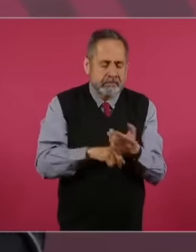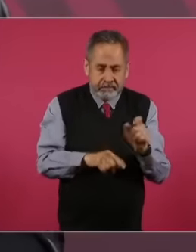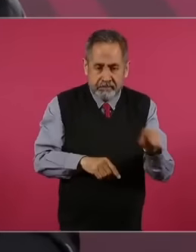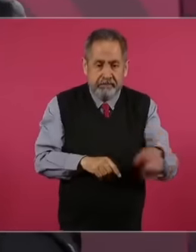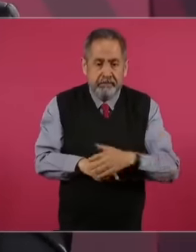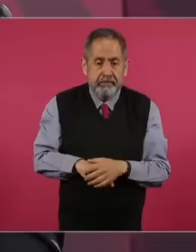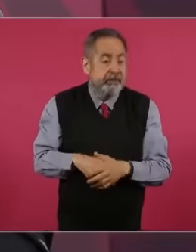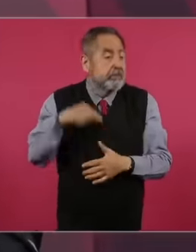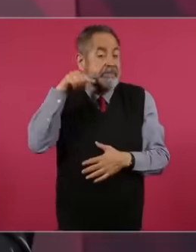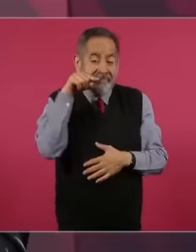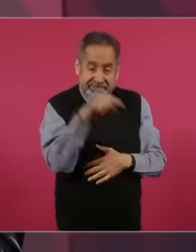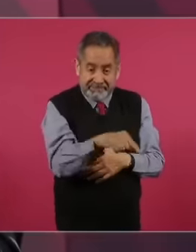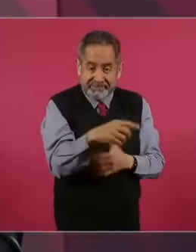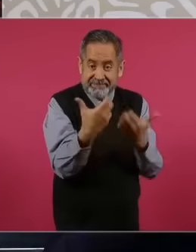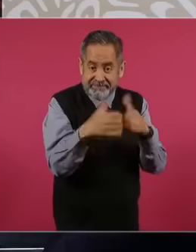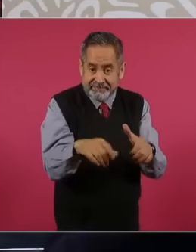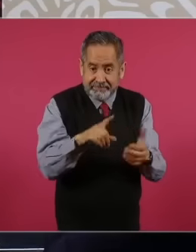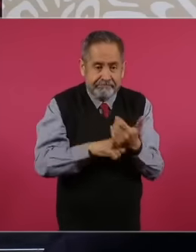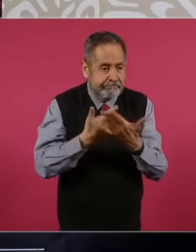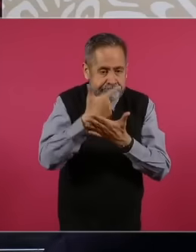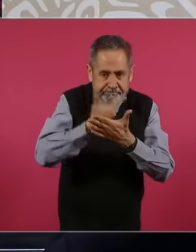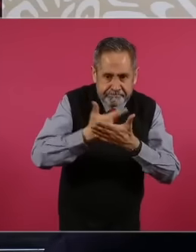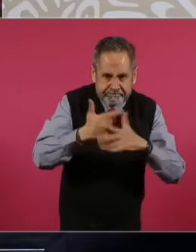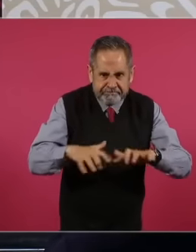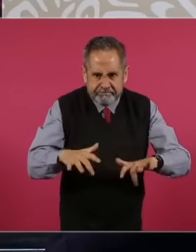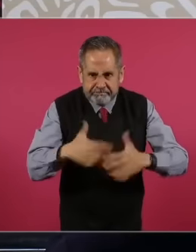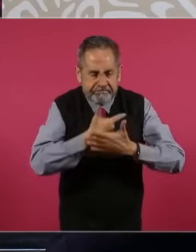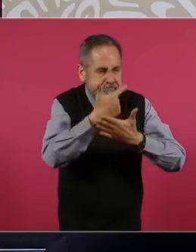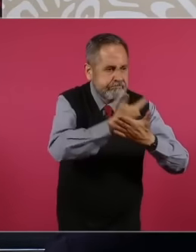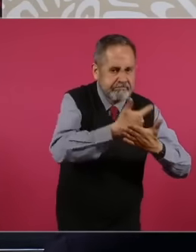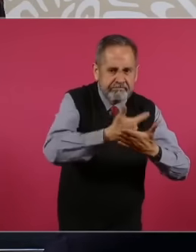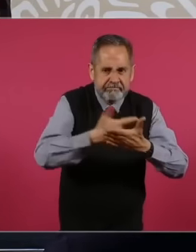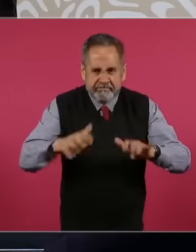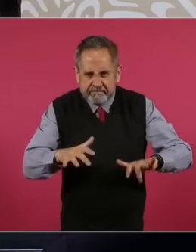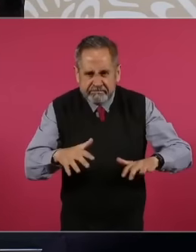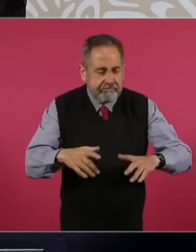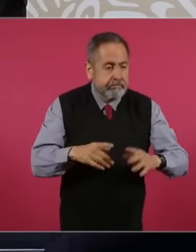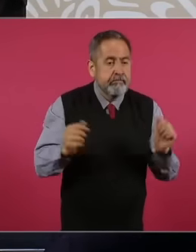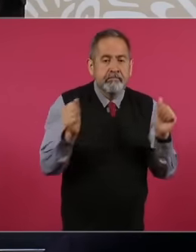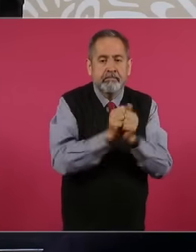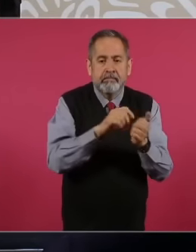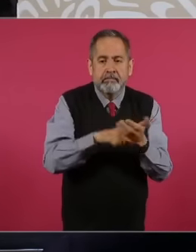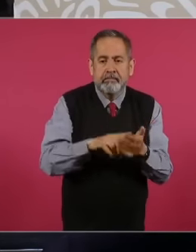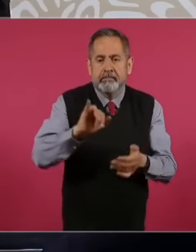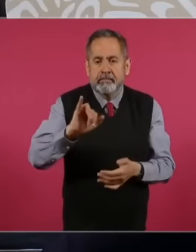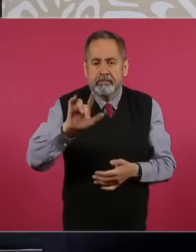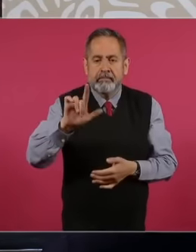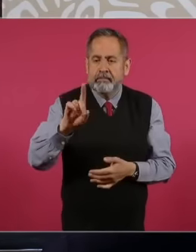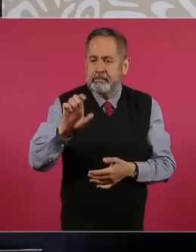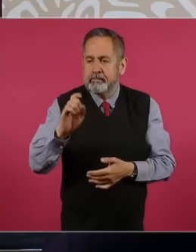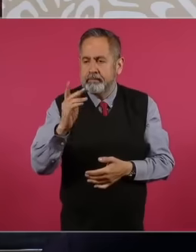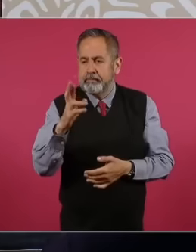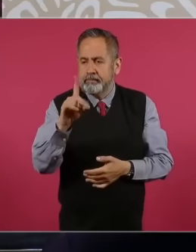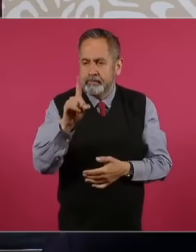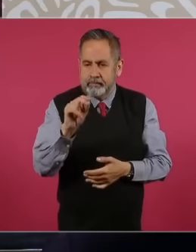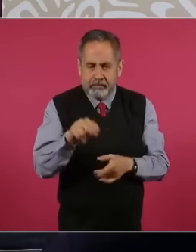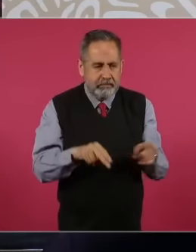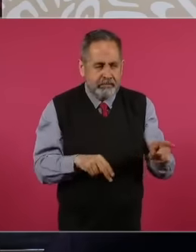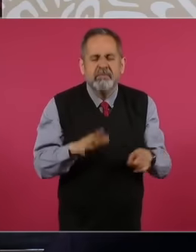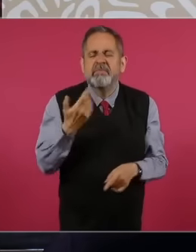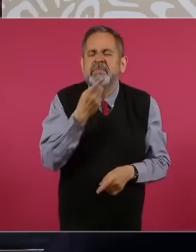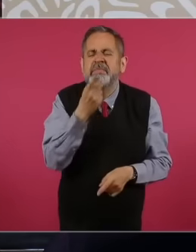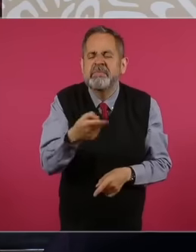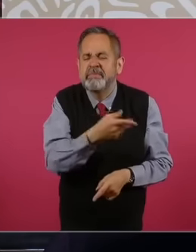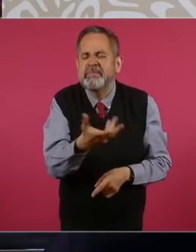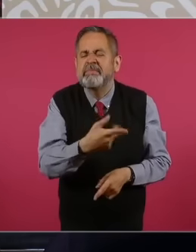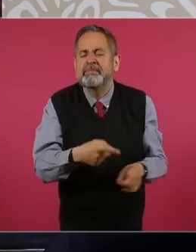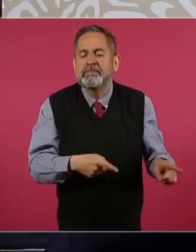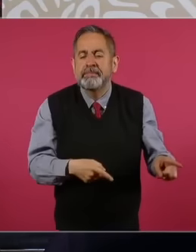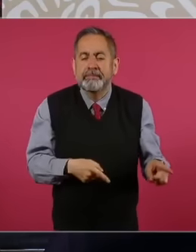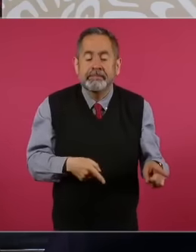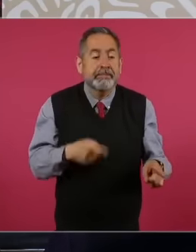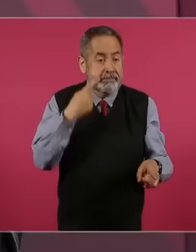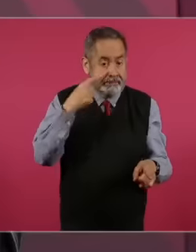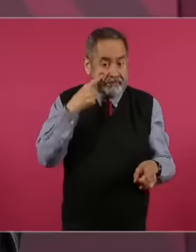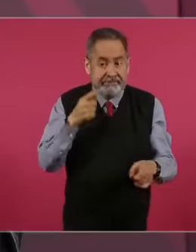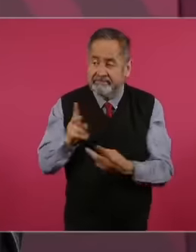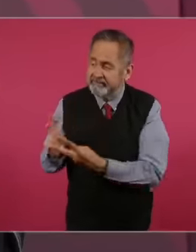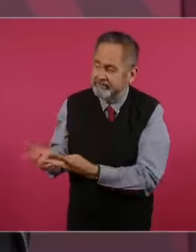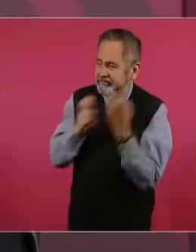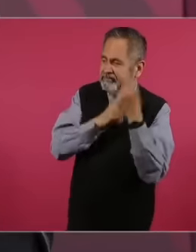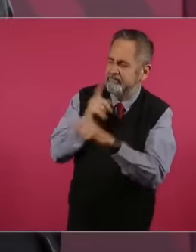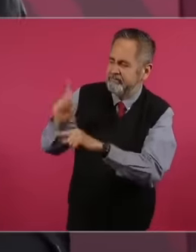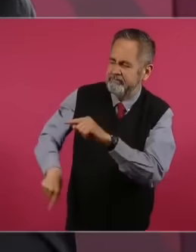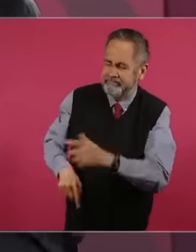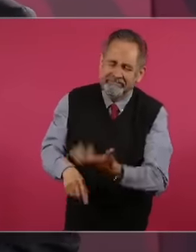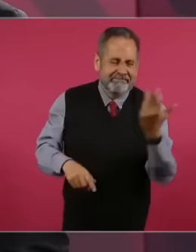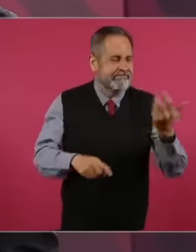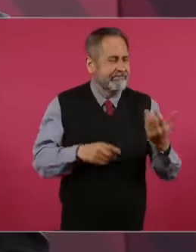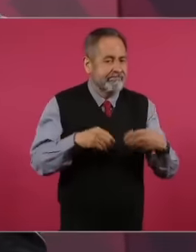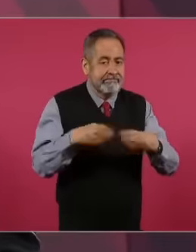the one who carried out the calculations and Brando know what he did and Brando after the fraud sold his